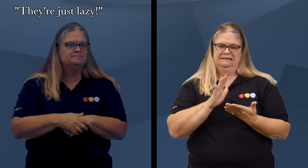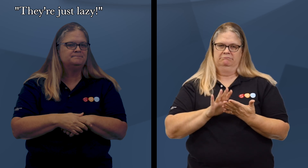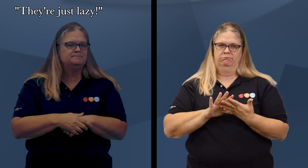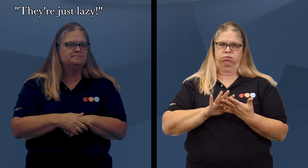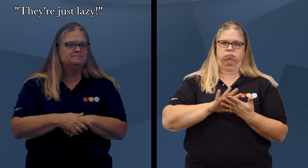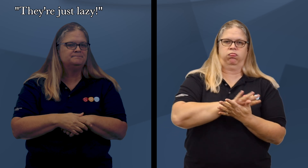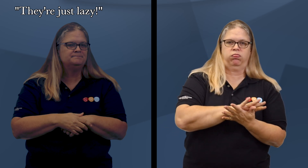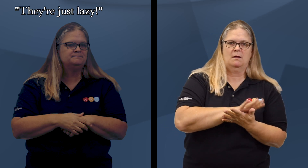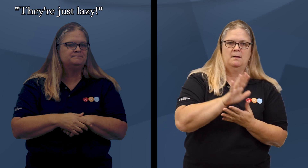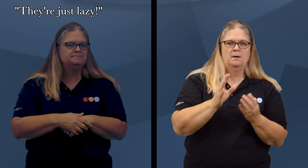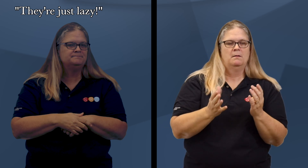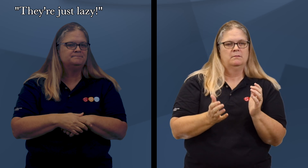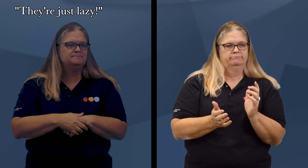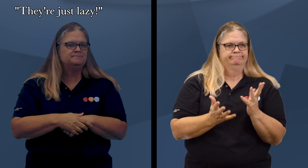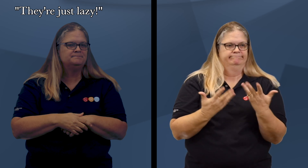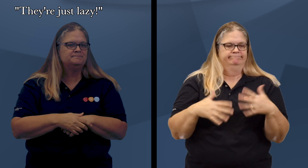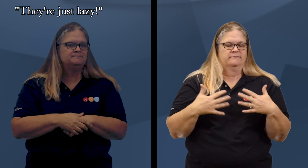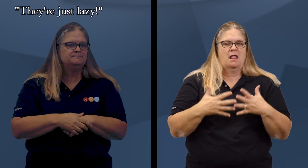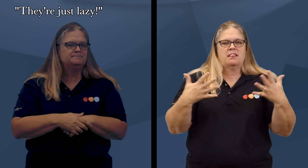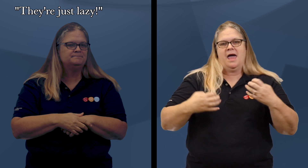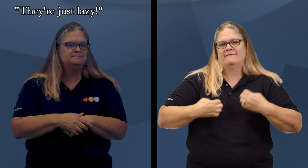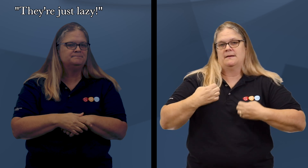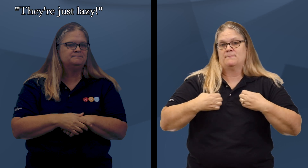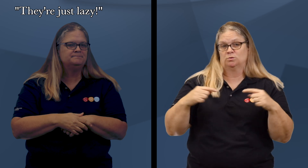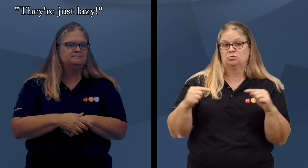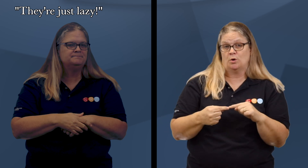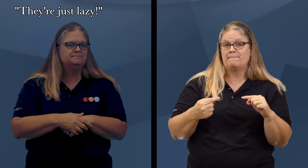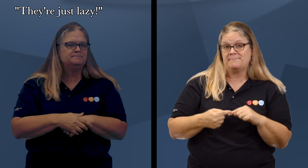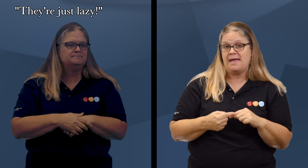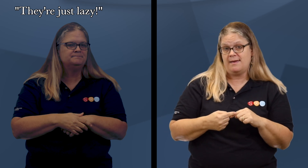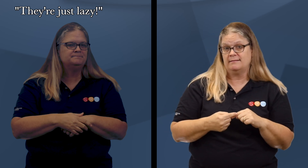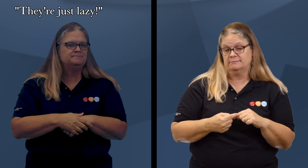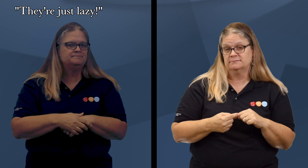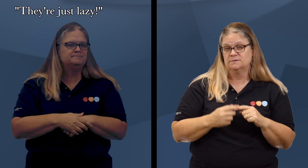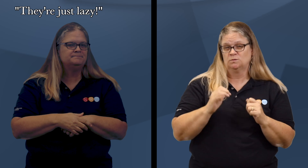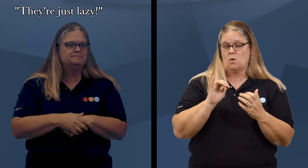and it really covers up a lot of emotional pain.